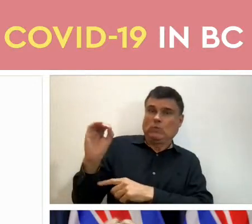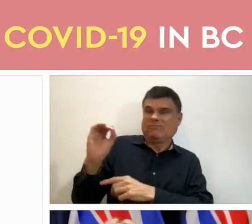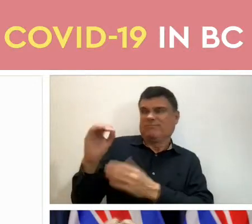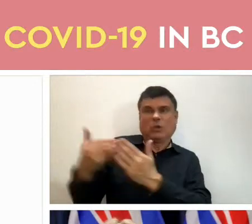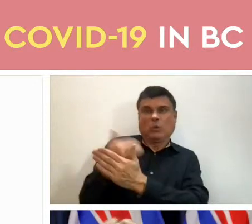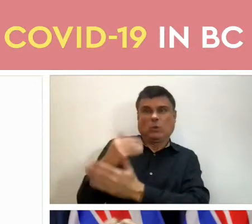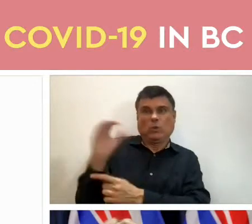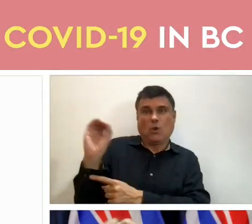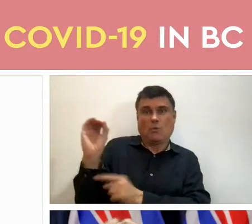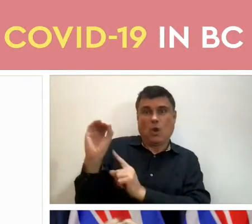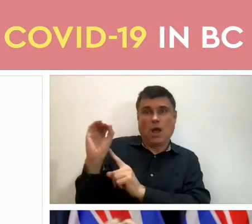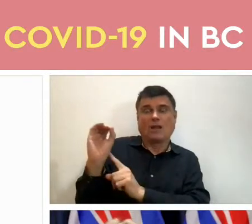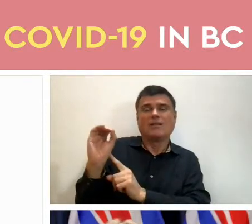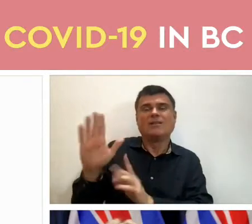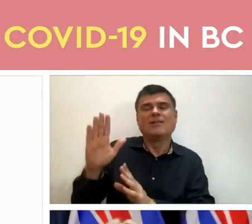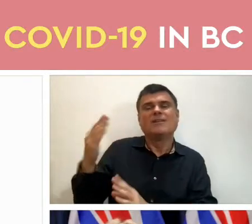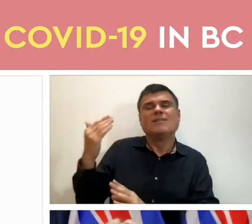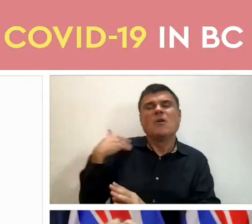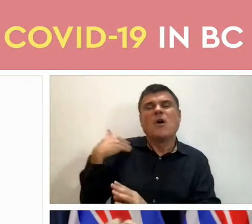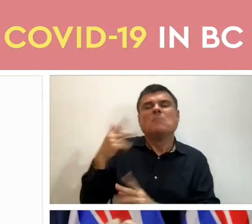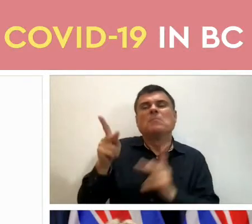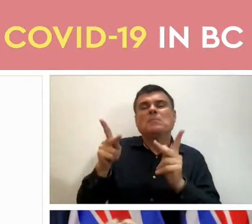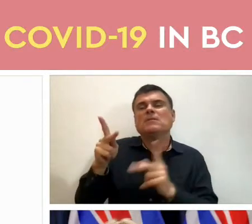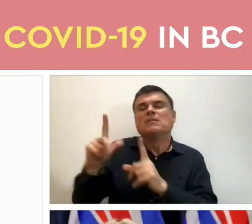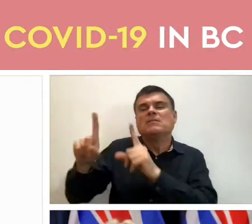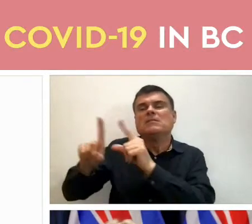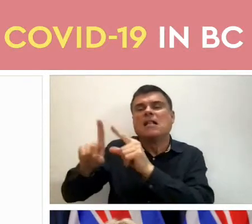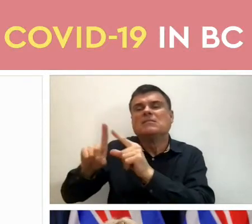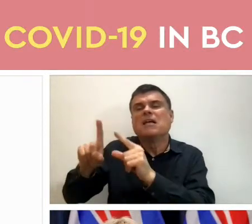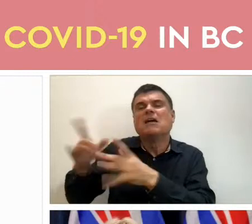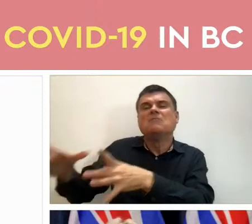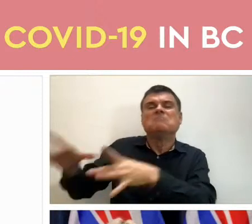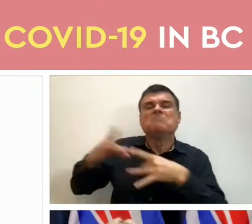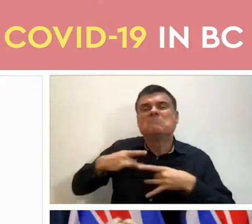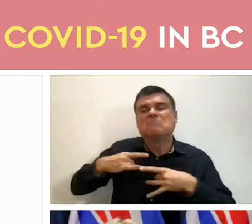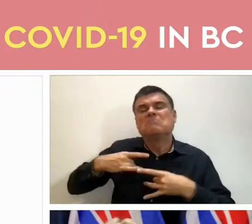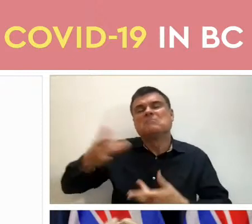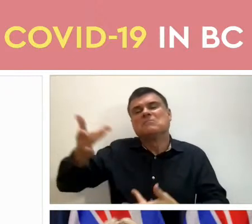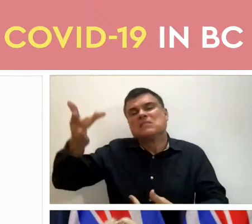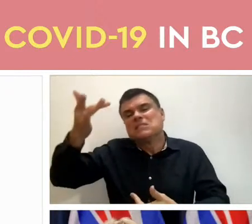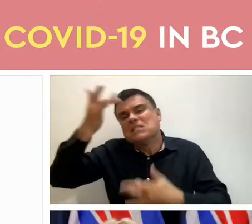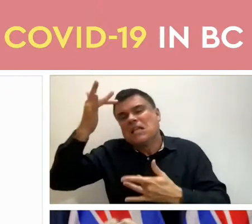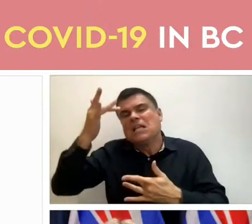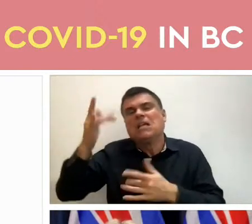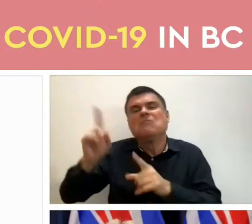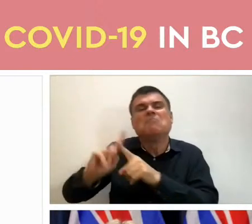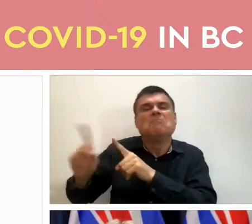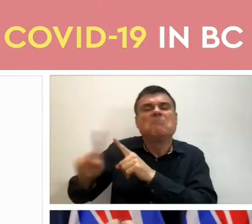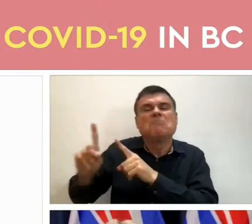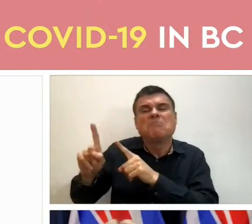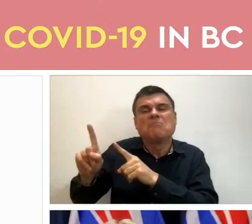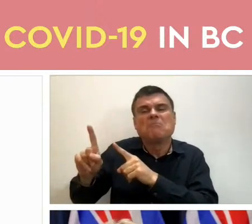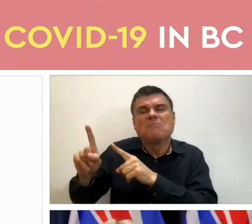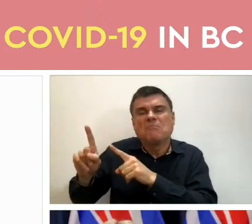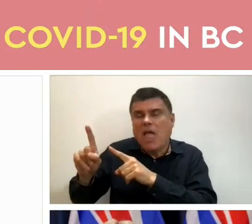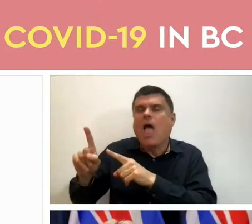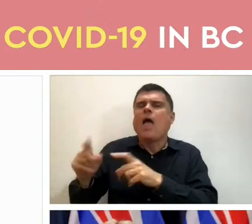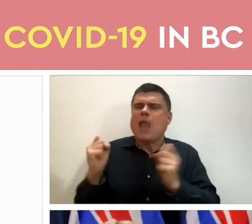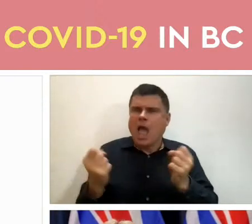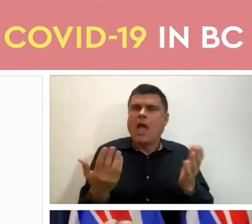with previous variants of COVID-19, and more easily able